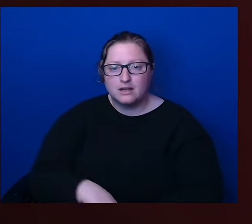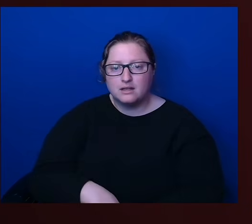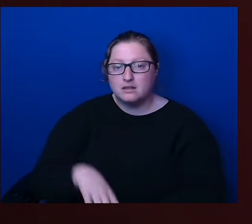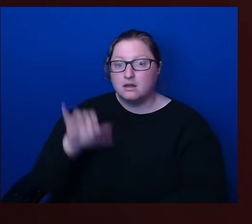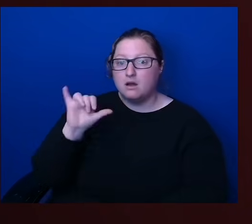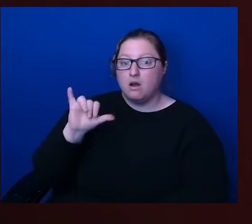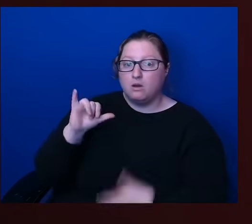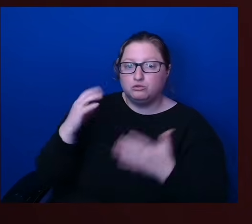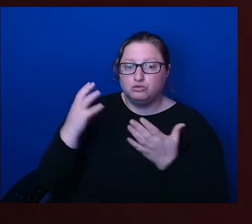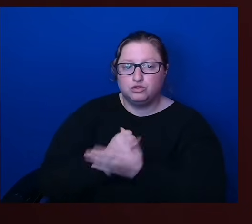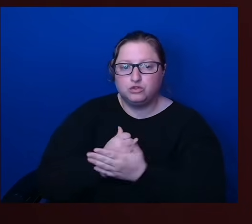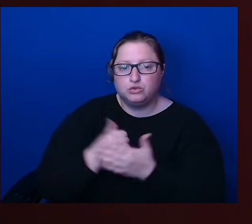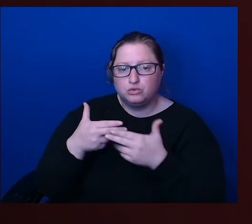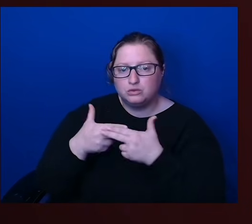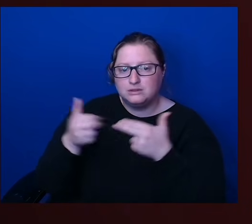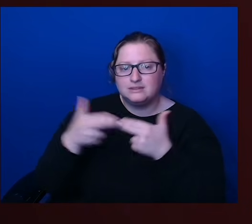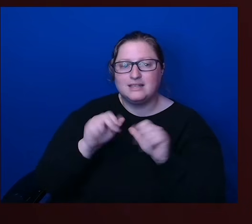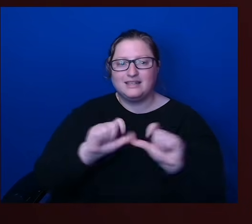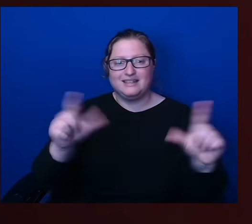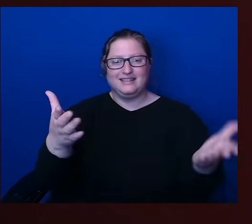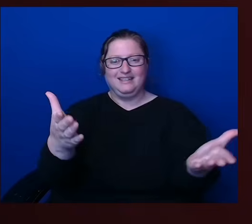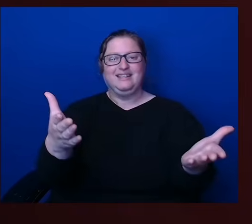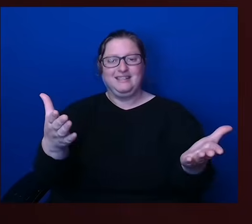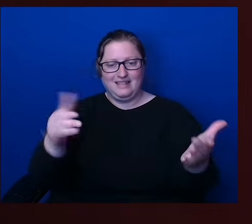This thing right here. This is a drum machine.